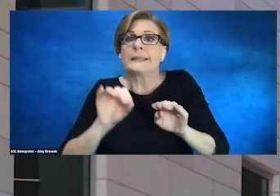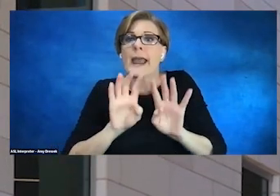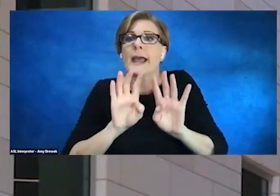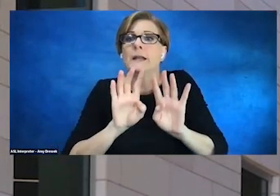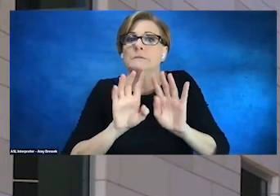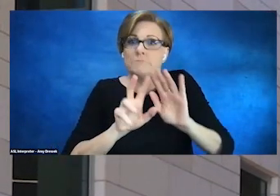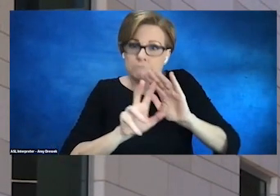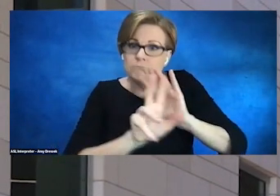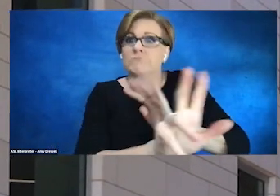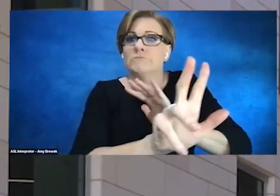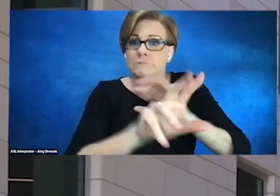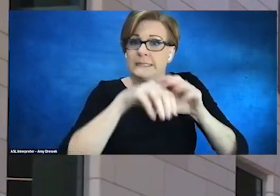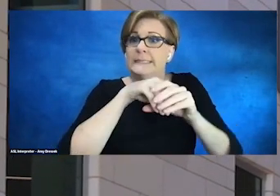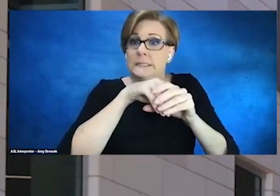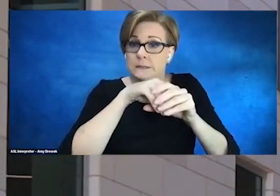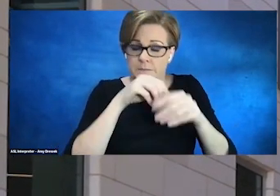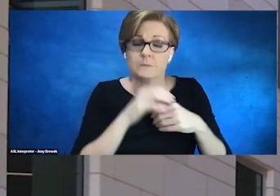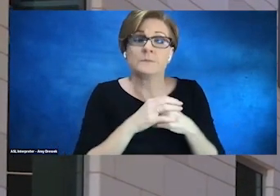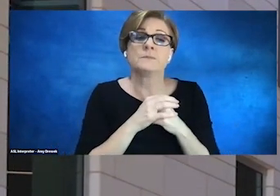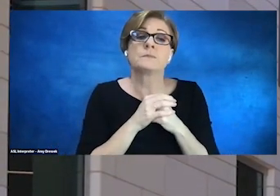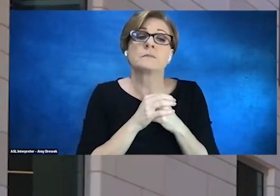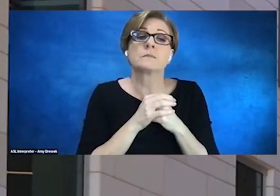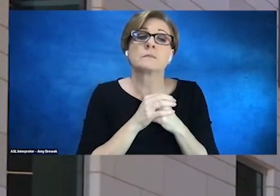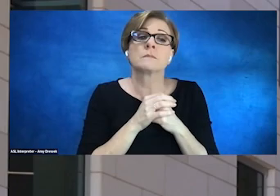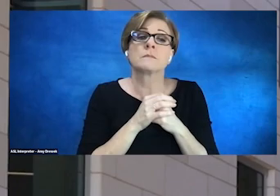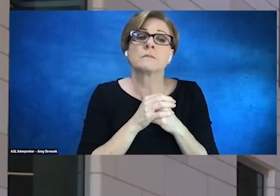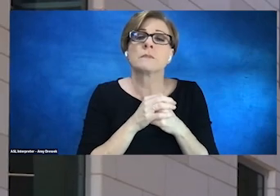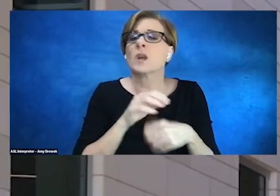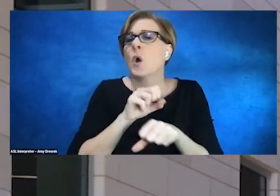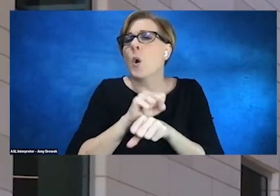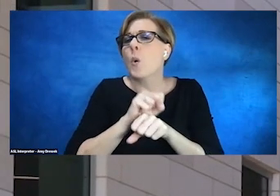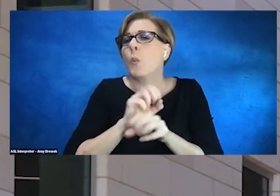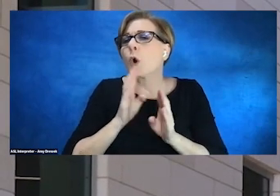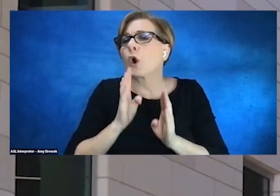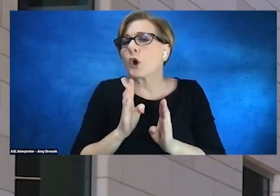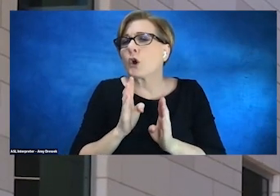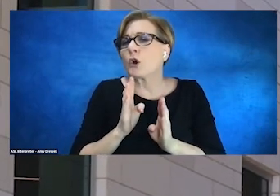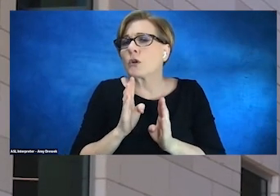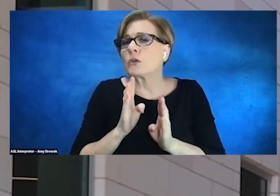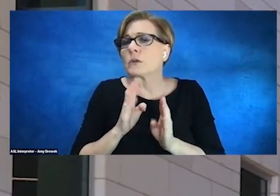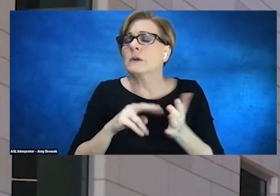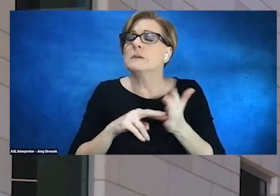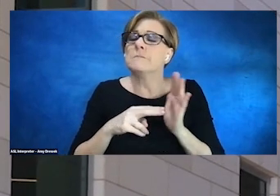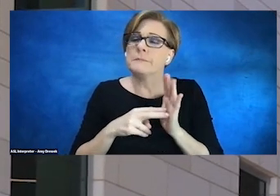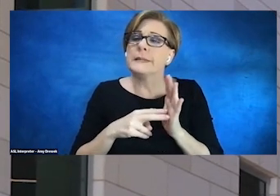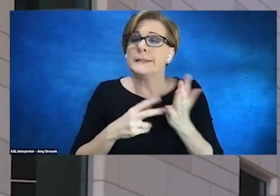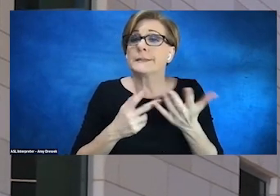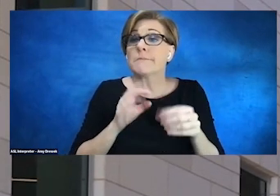may accompany them into the voting location. For us, a worker, you can only have an election official